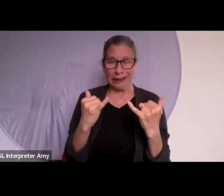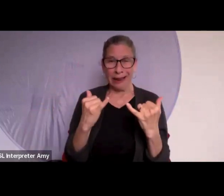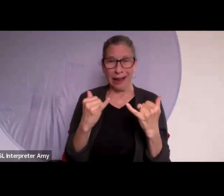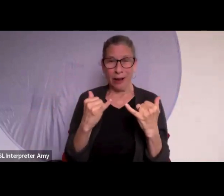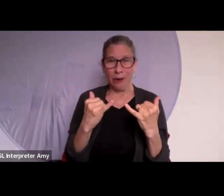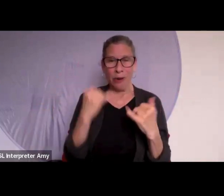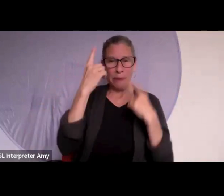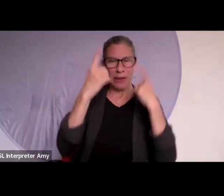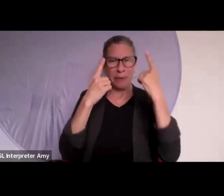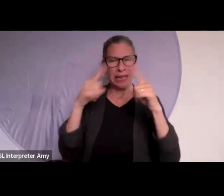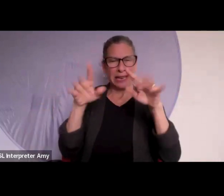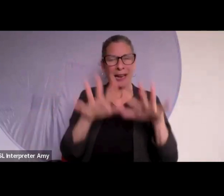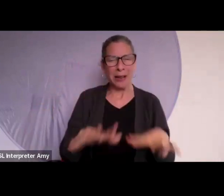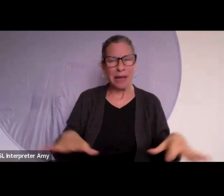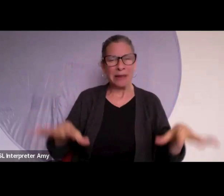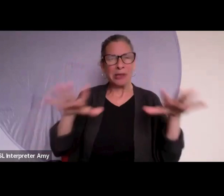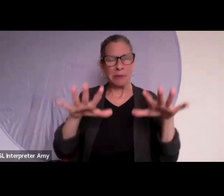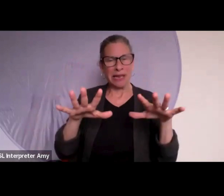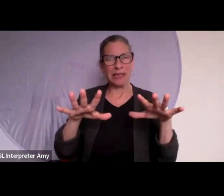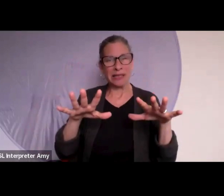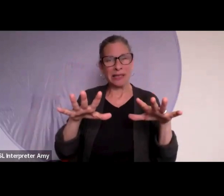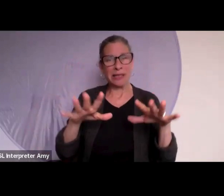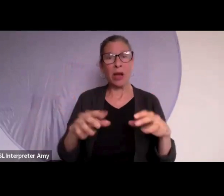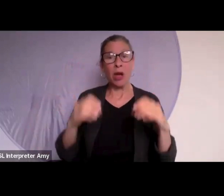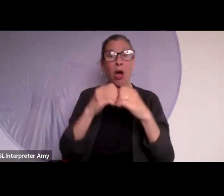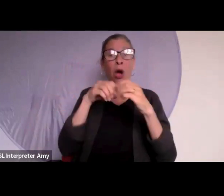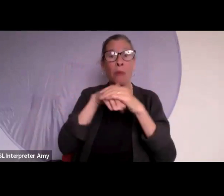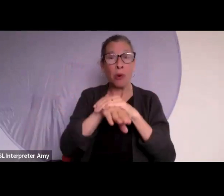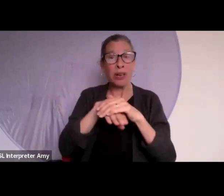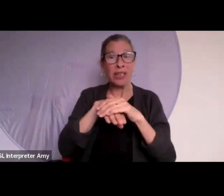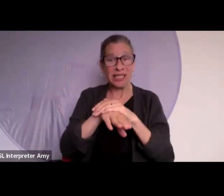spaces of them being more accessible in the picture that's